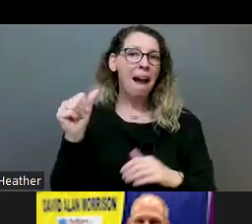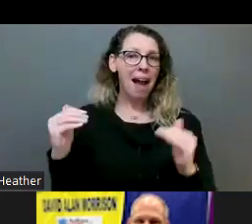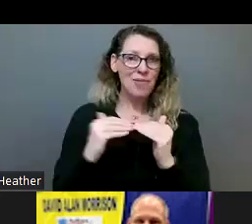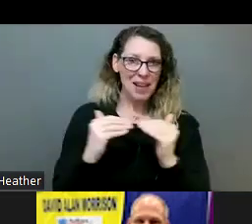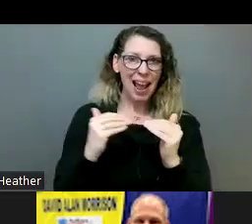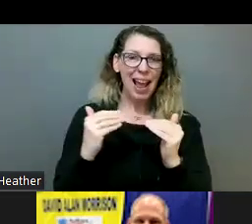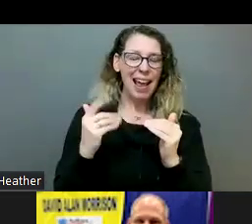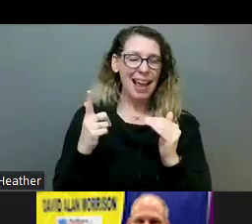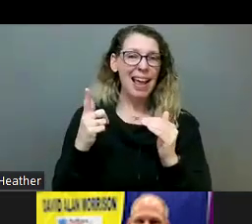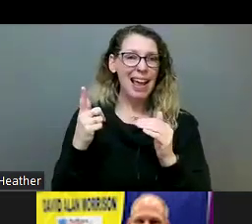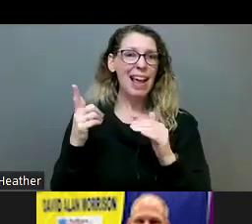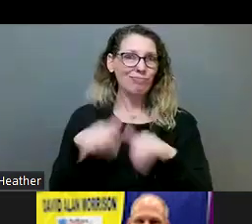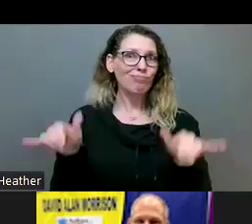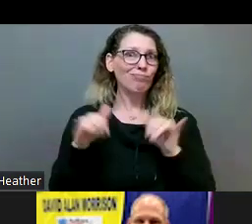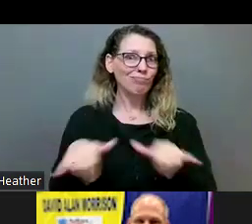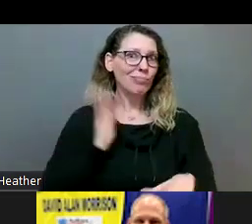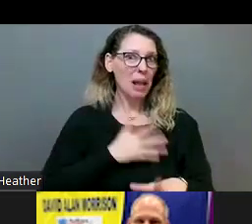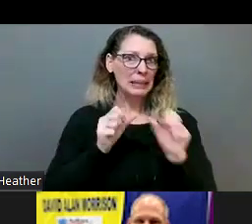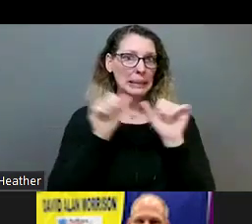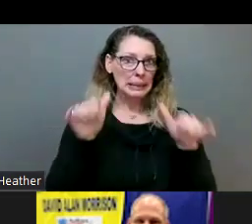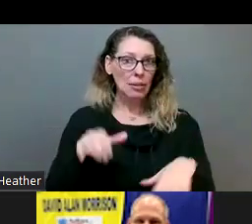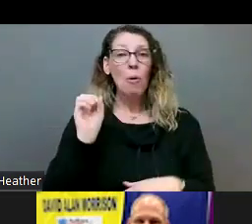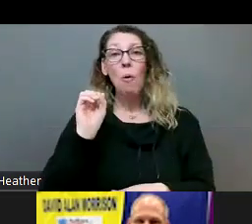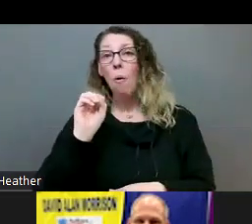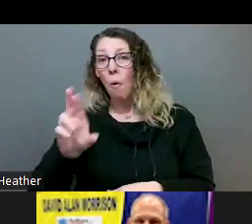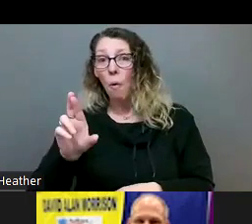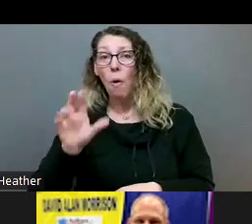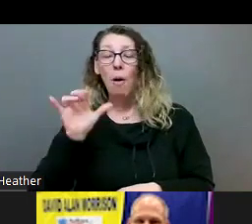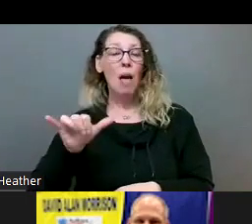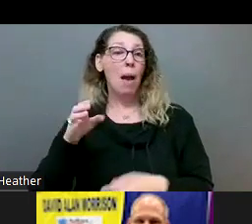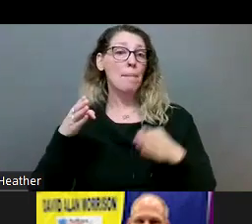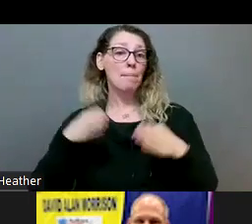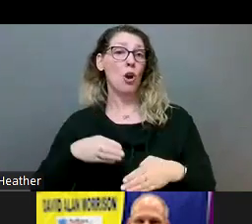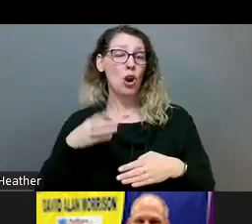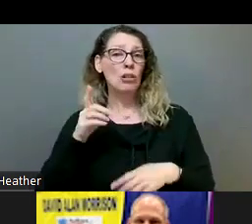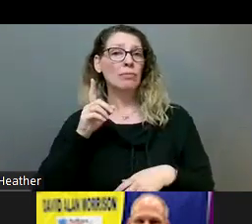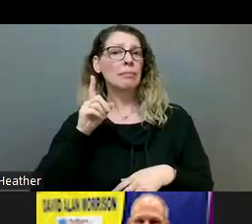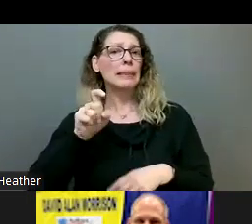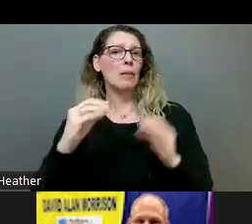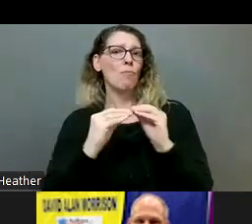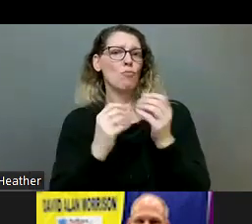by our systems or when a student and family might need more support. We really have an